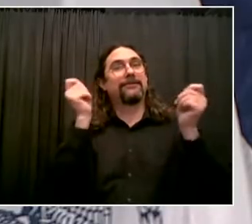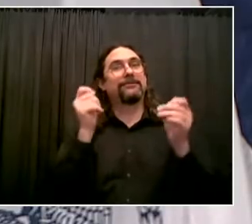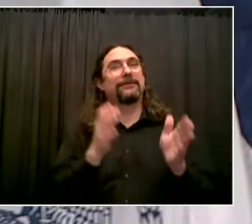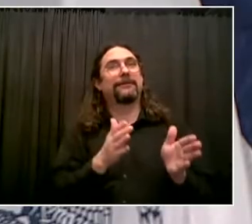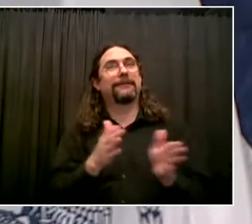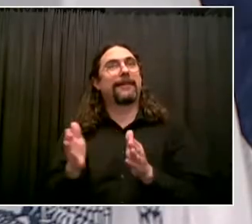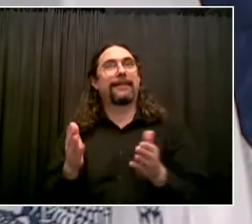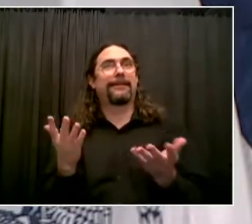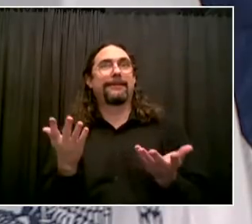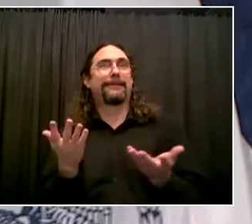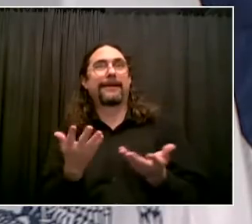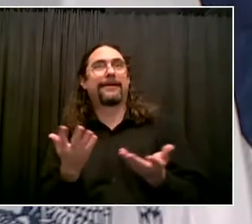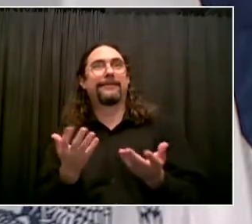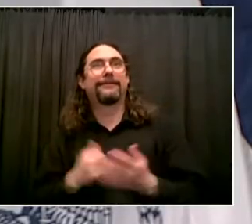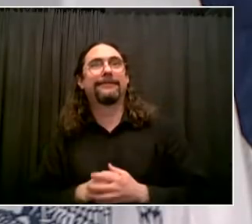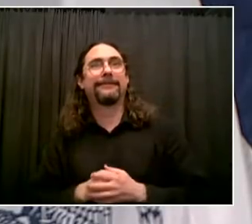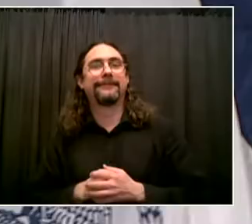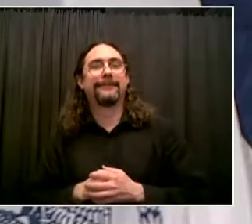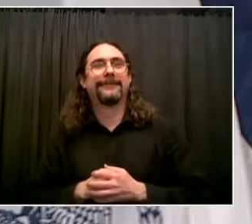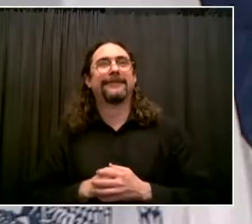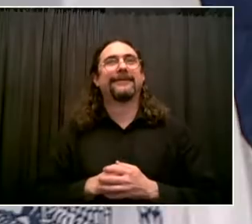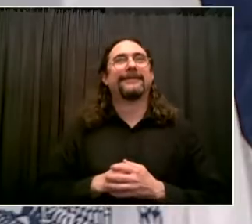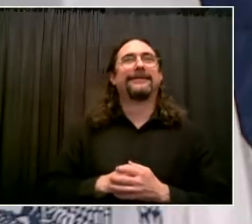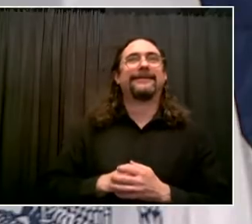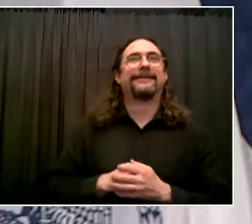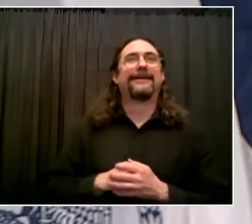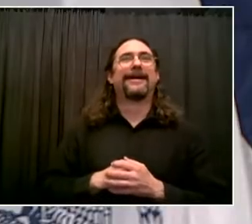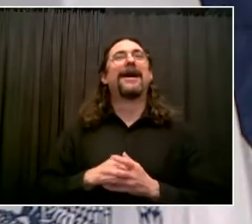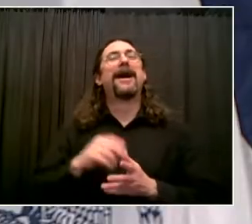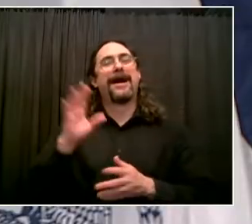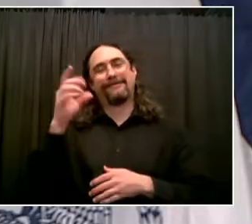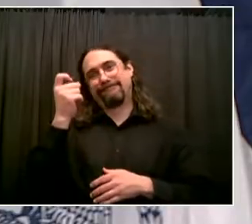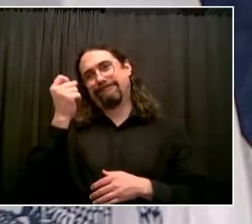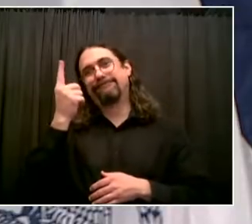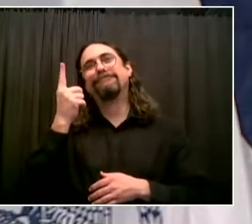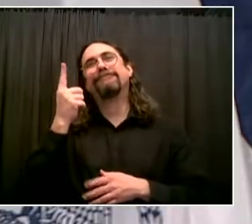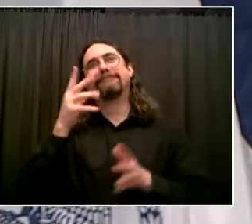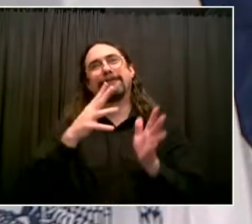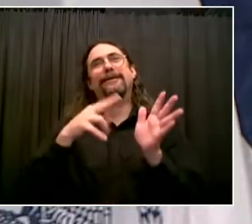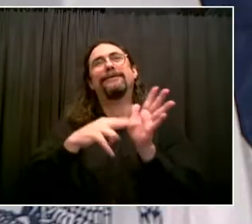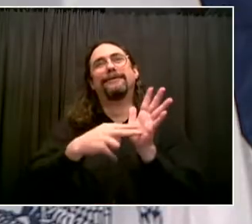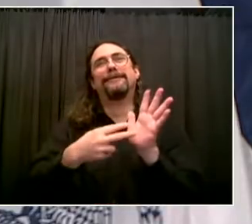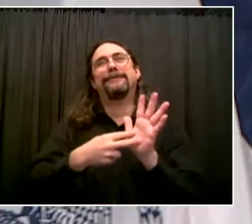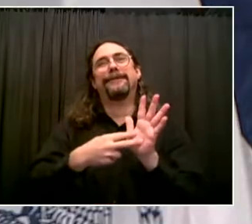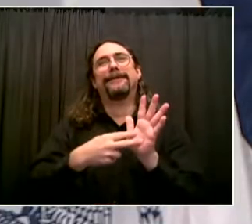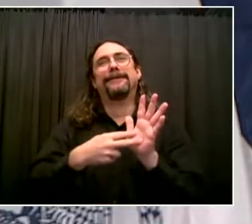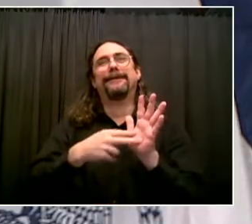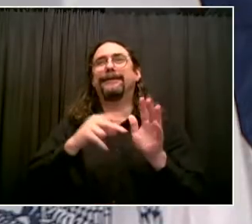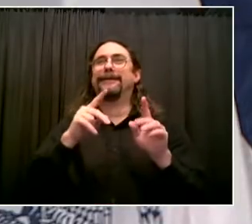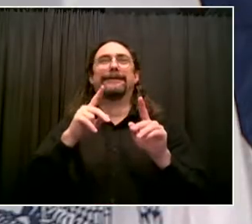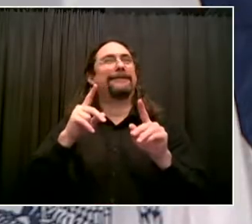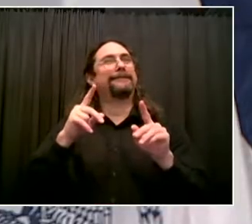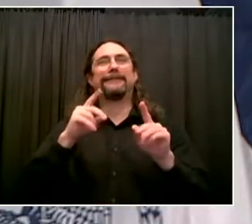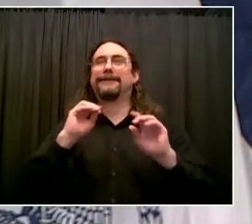UNDERSTAND THE REFERENCE. NO PLANS ARIAMA I LEFT THAT BEHIND LONG TIME